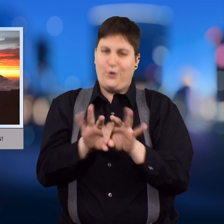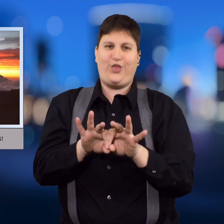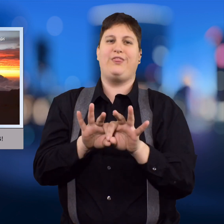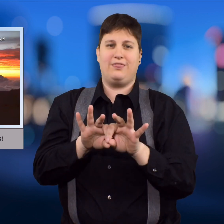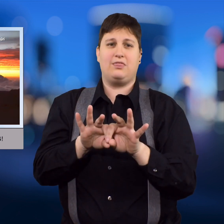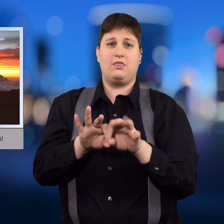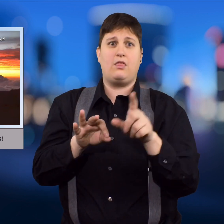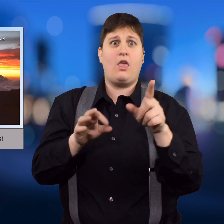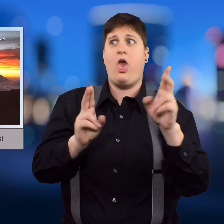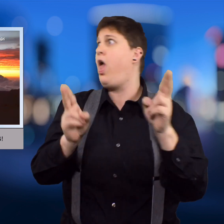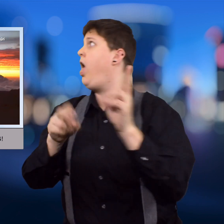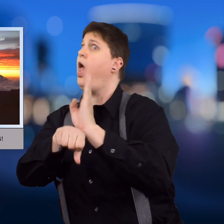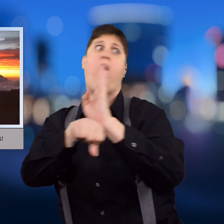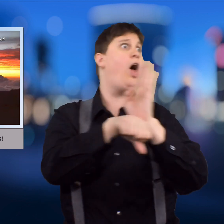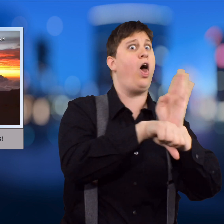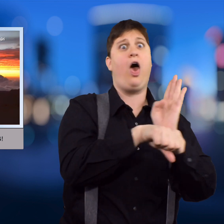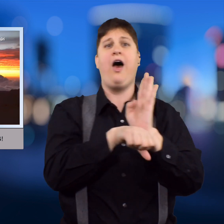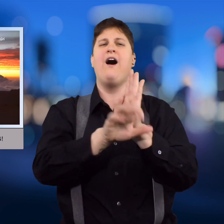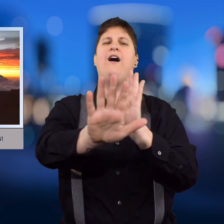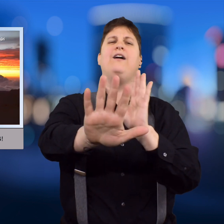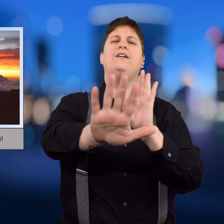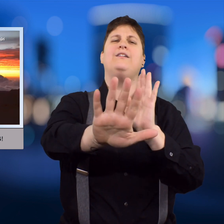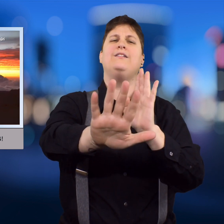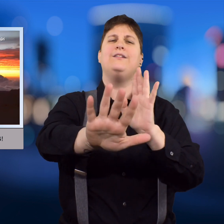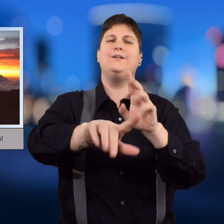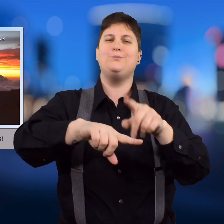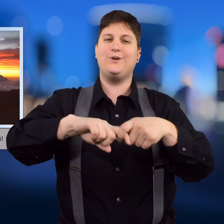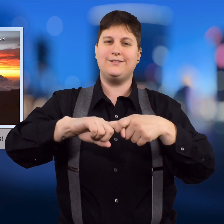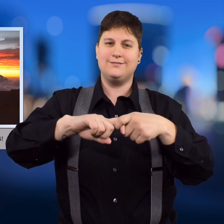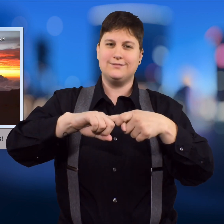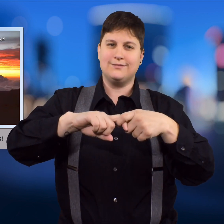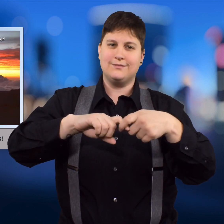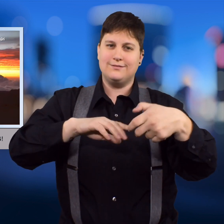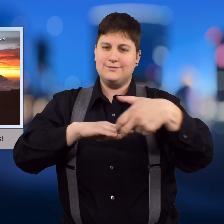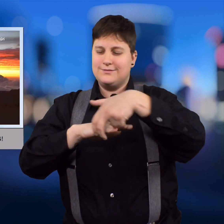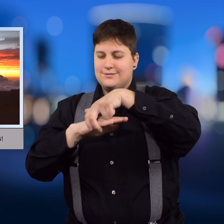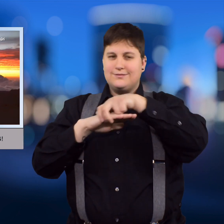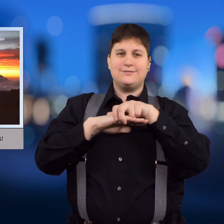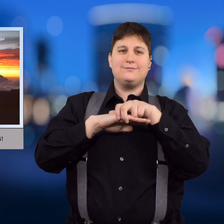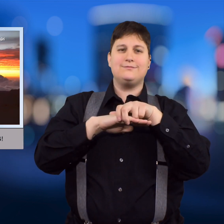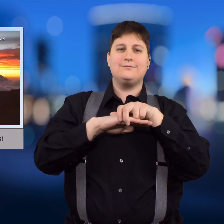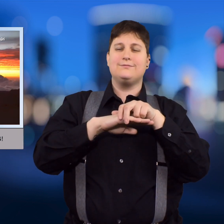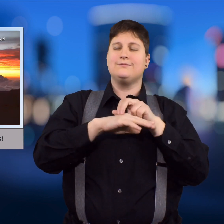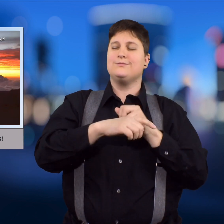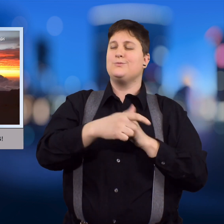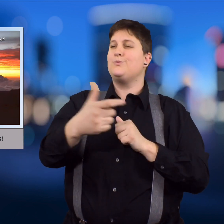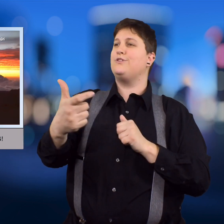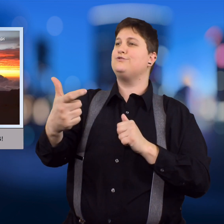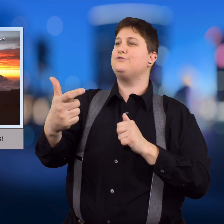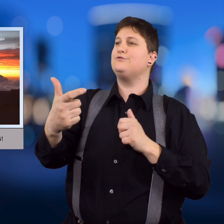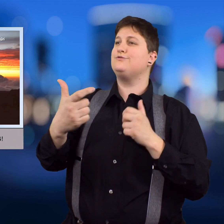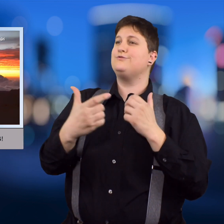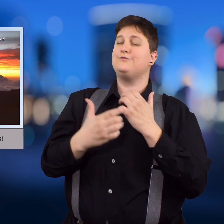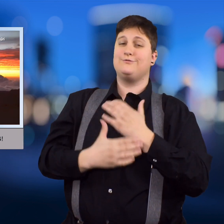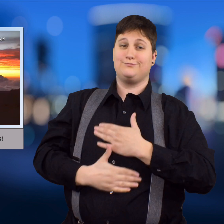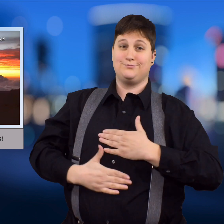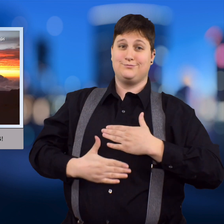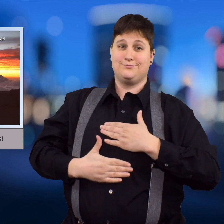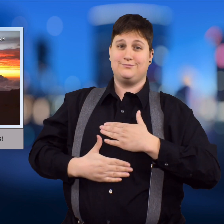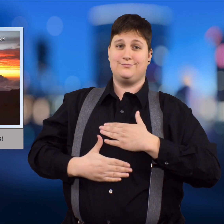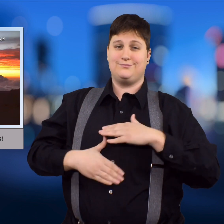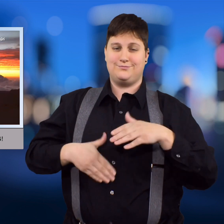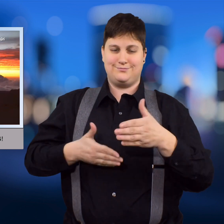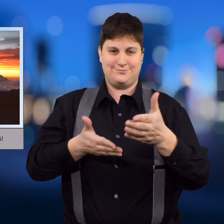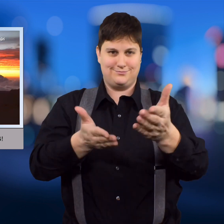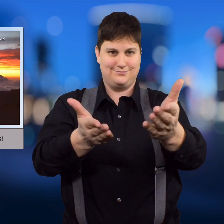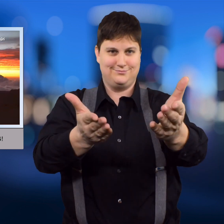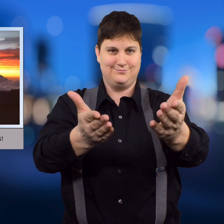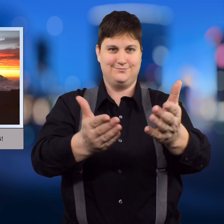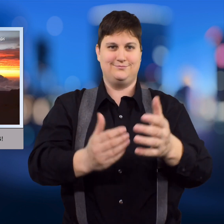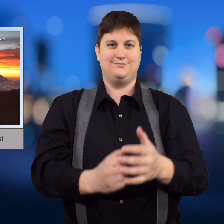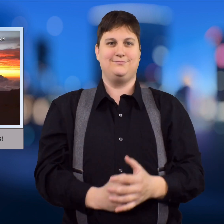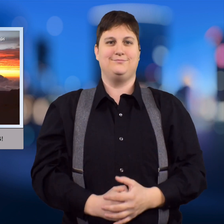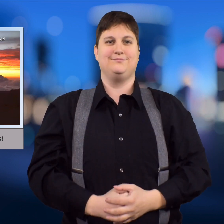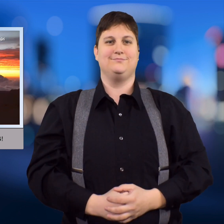But its worth pausing the hustle and bustle of your day to just sit, watch and enjoy.